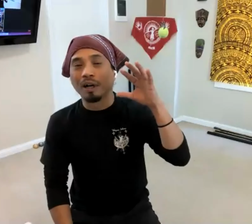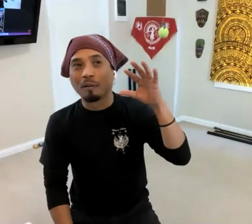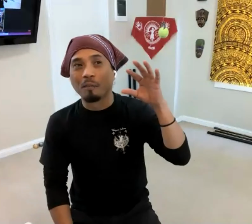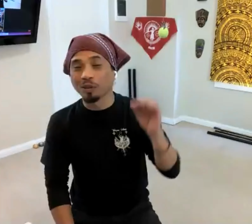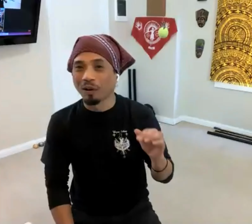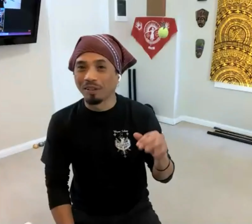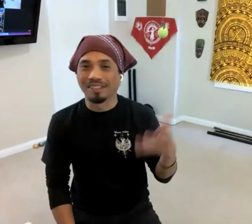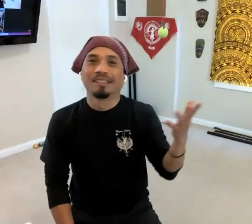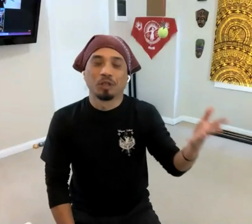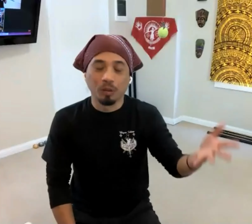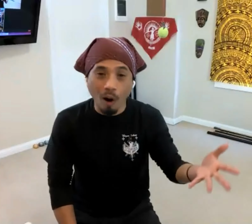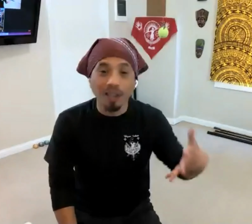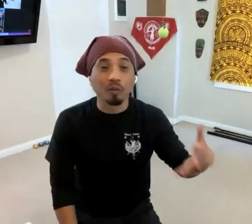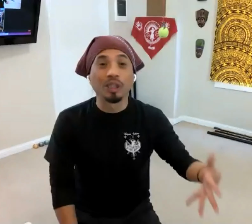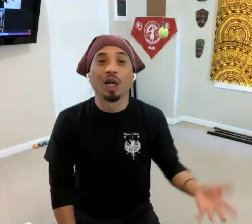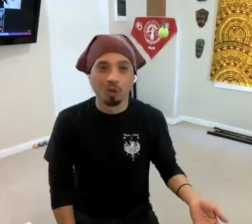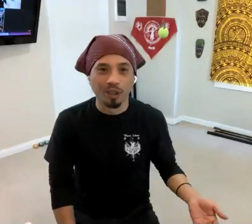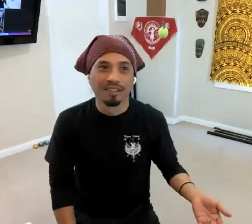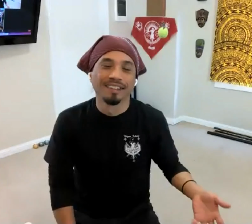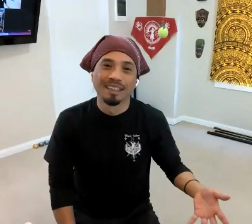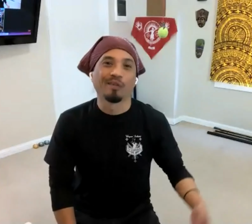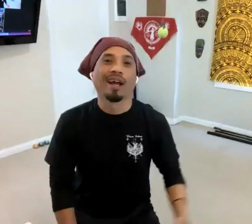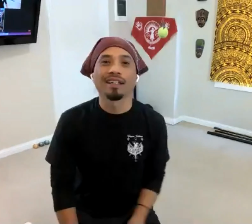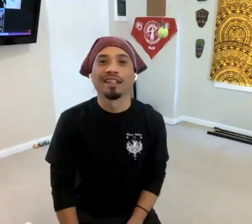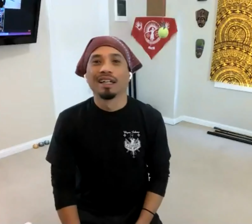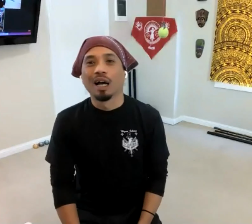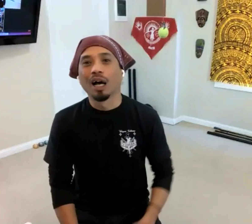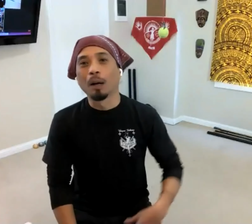ARTS CRAIG GRAFT ARE BASED IN FILIPINO MARTIAL ARTS.